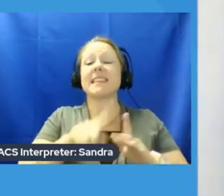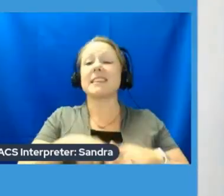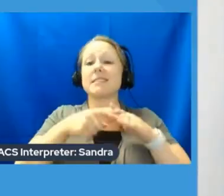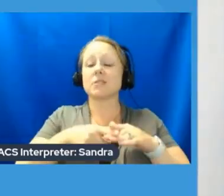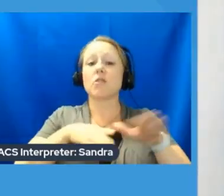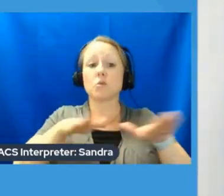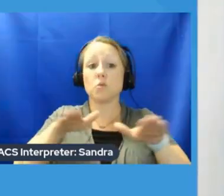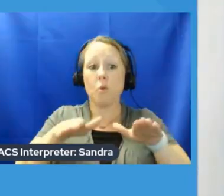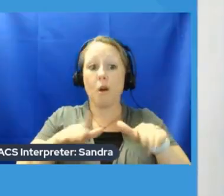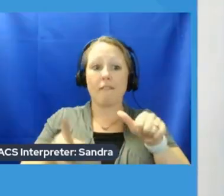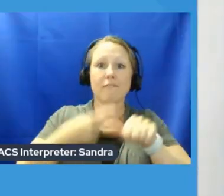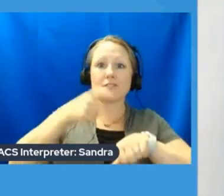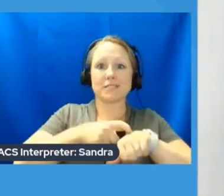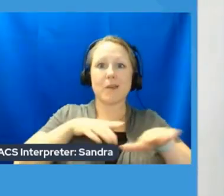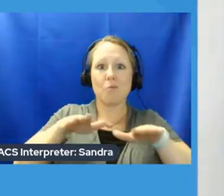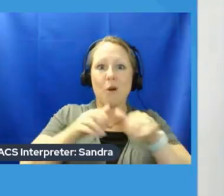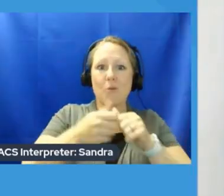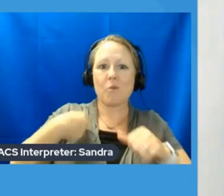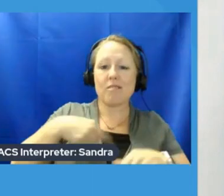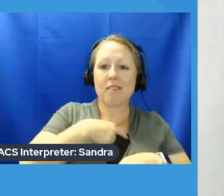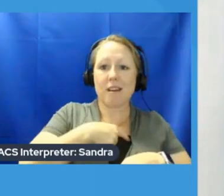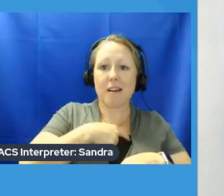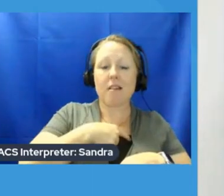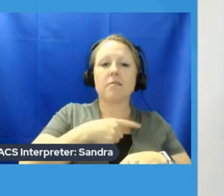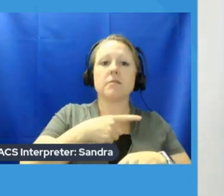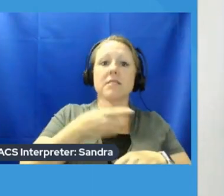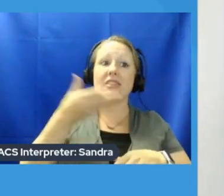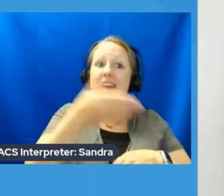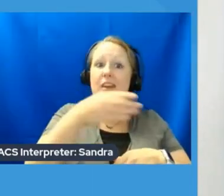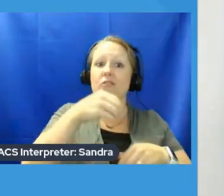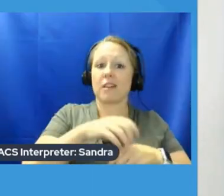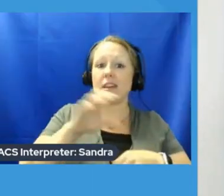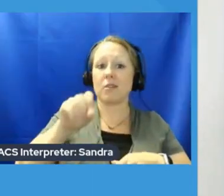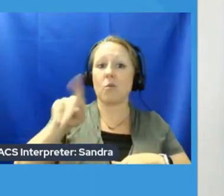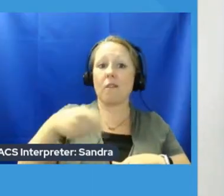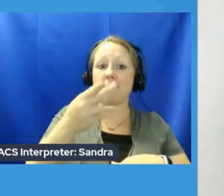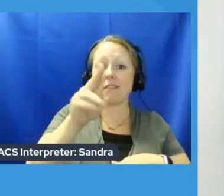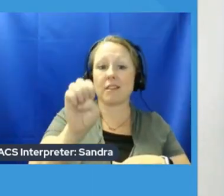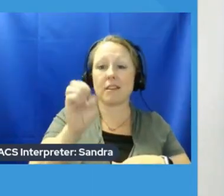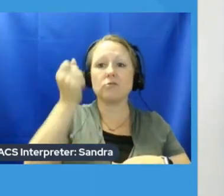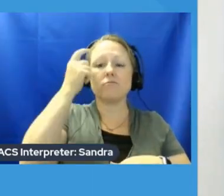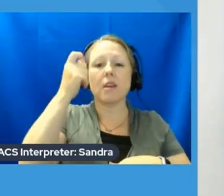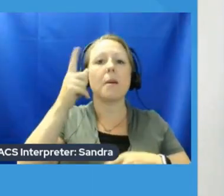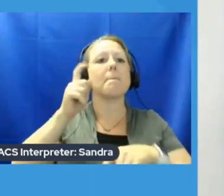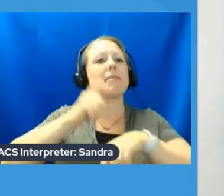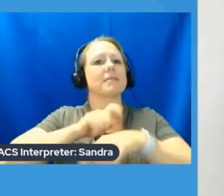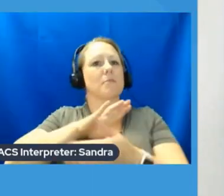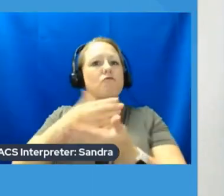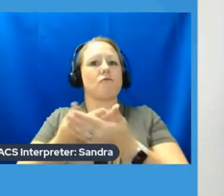by the time we were in the hotel in Kiev, he was running down the hallways screaming and laughing.